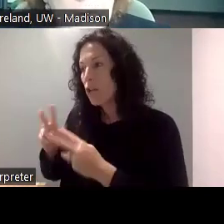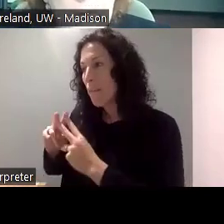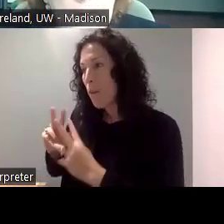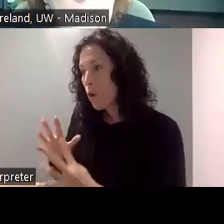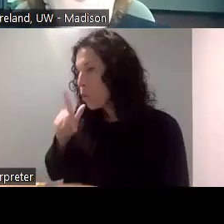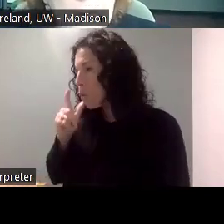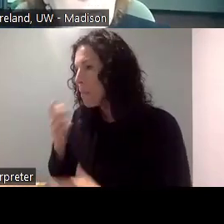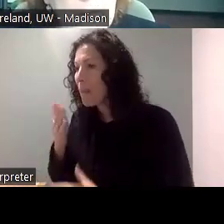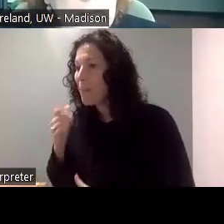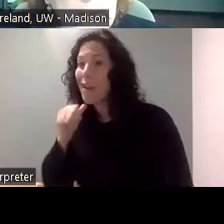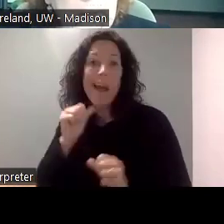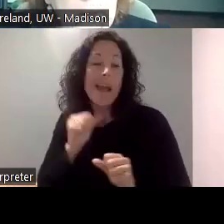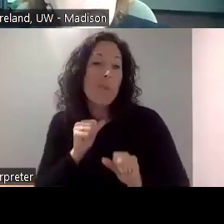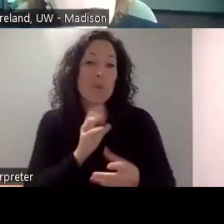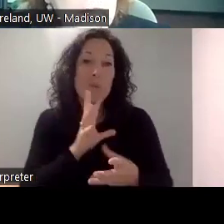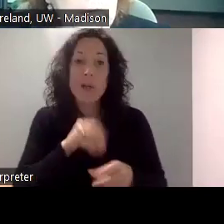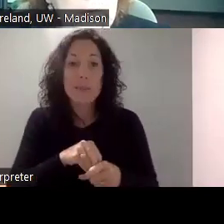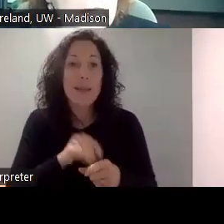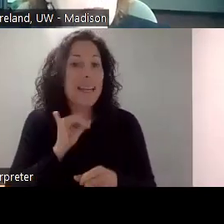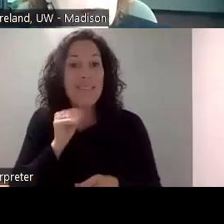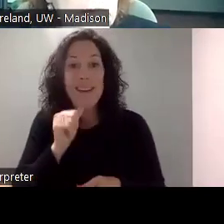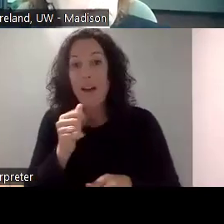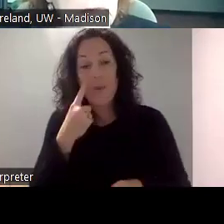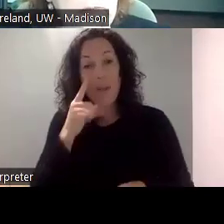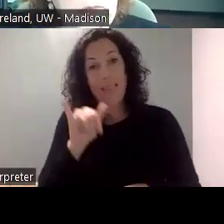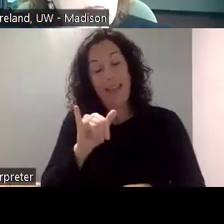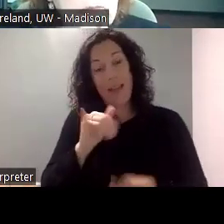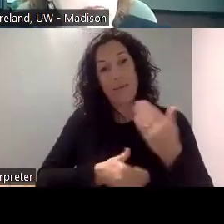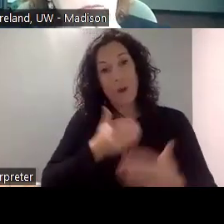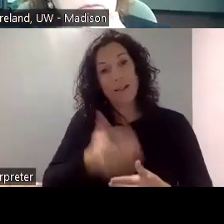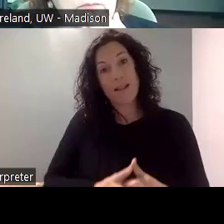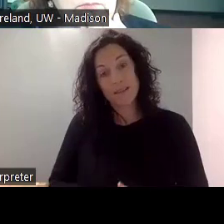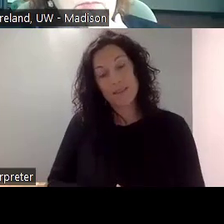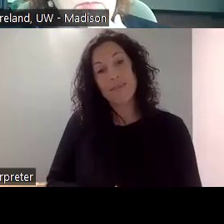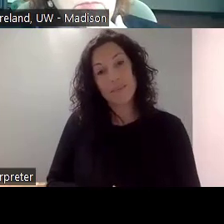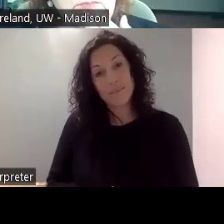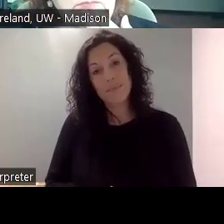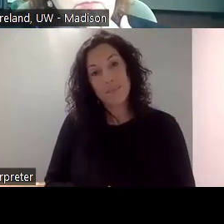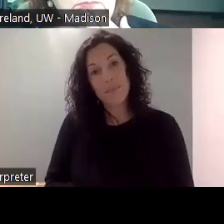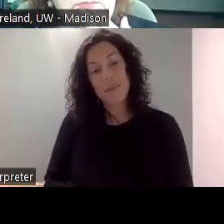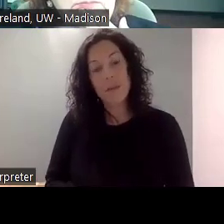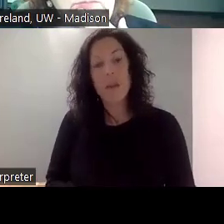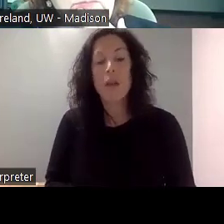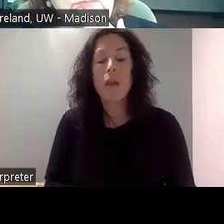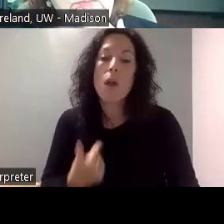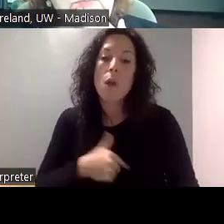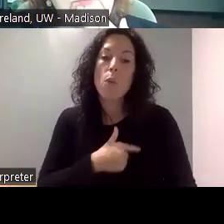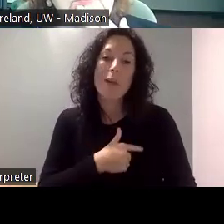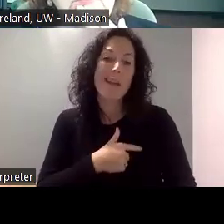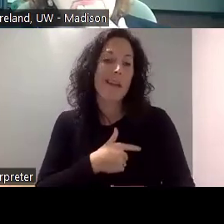have been able to participate in the research, and while we certainly don't need to do that